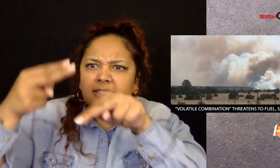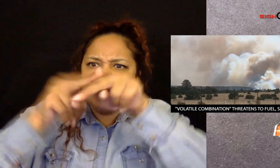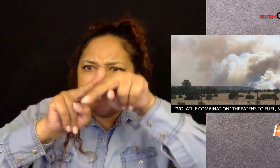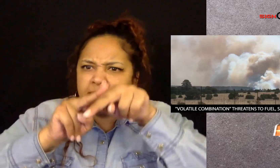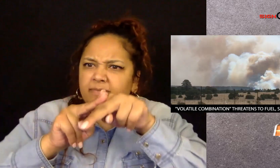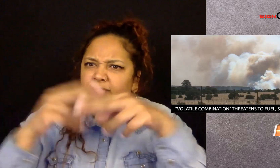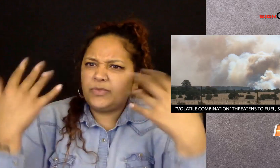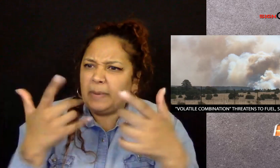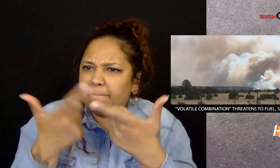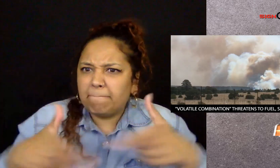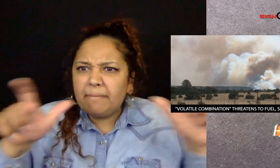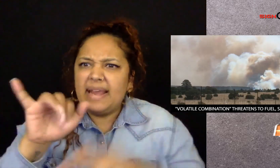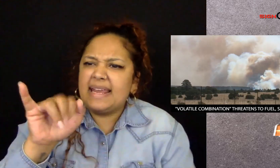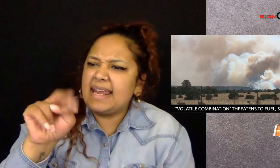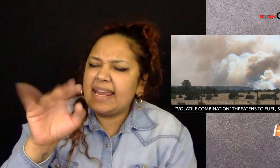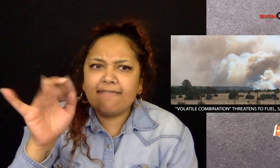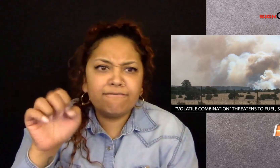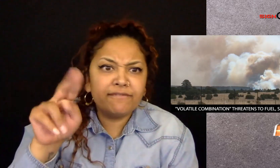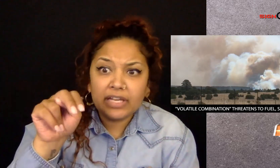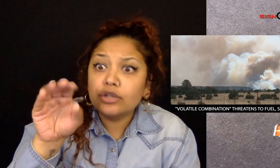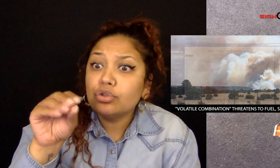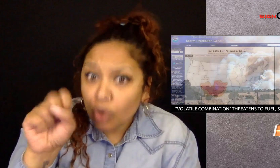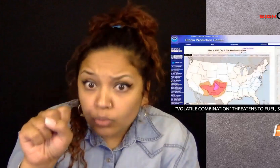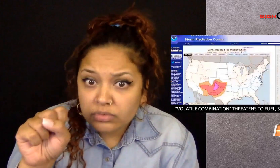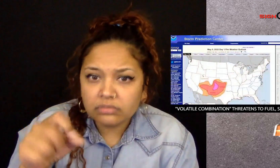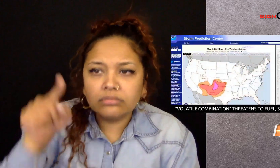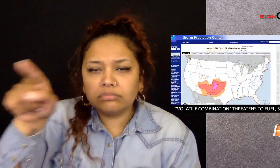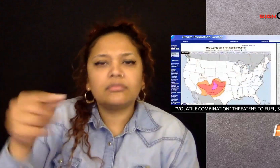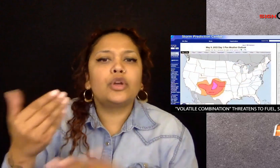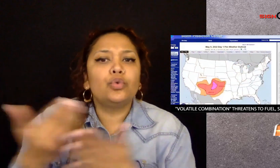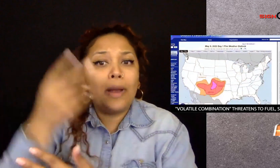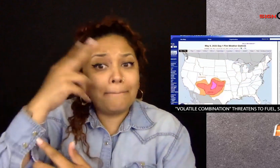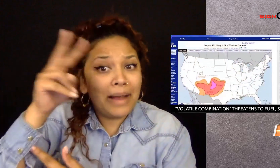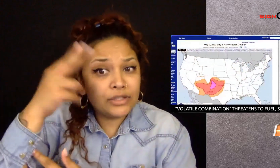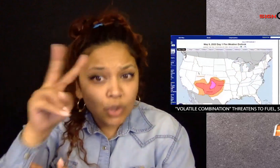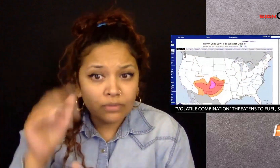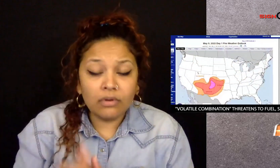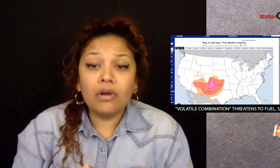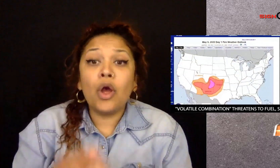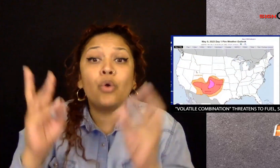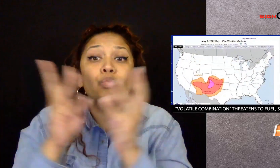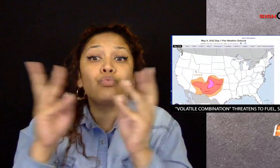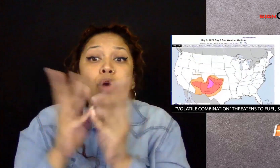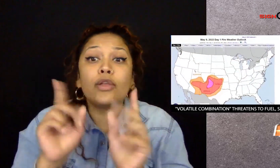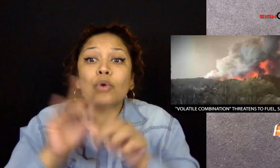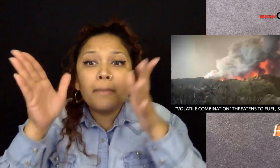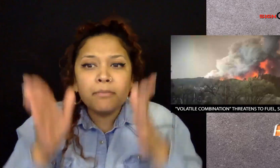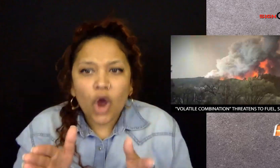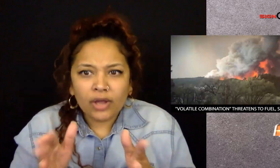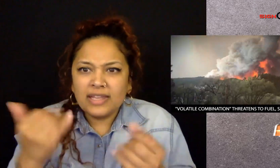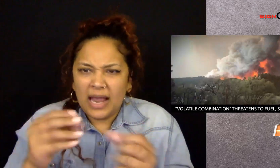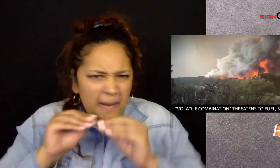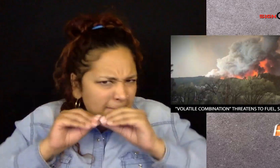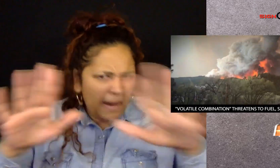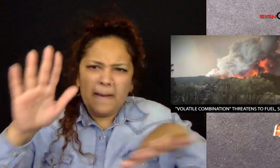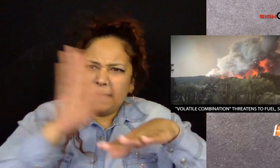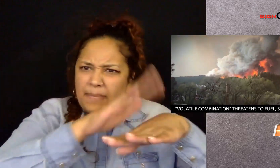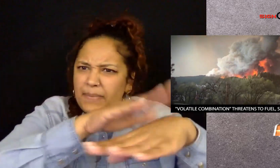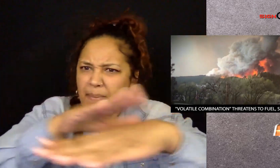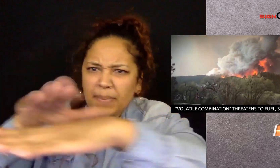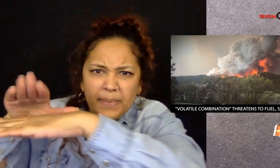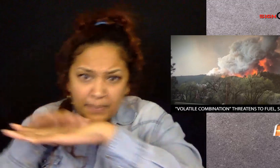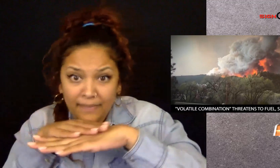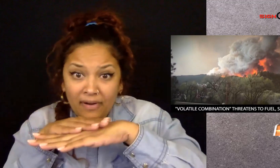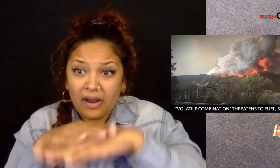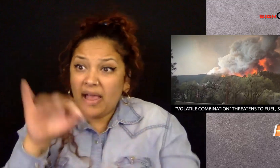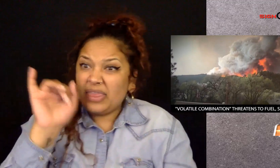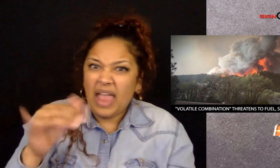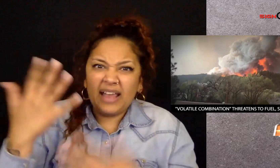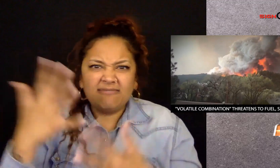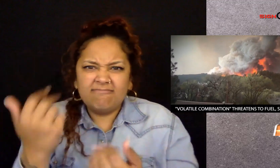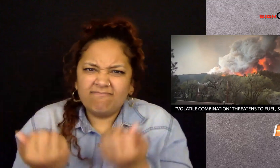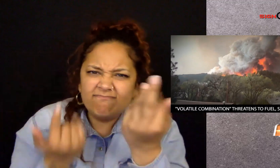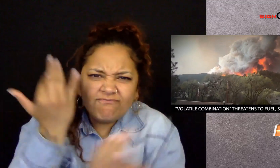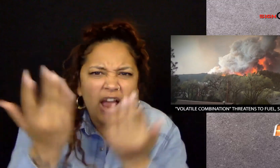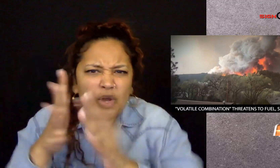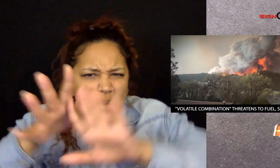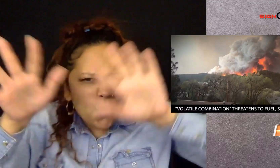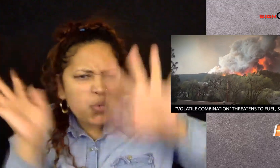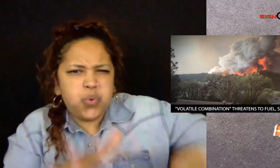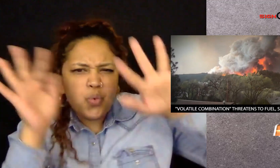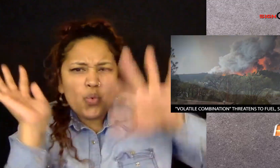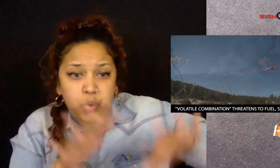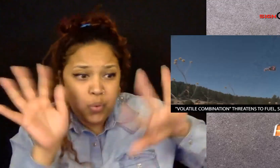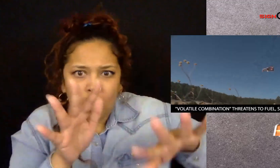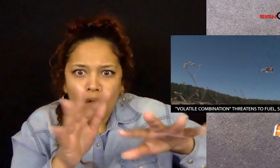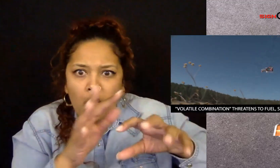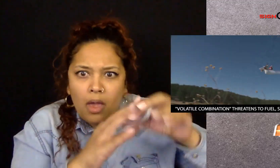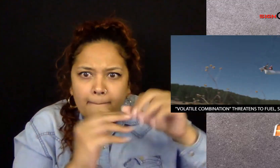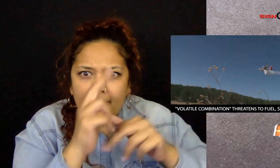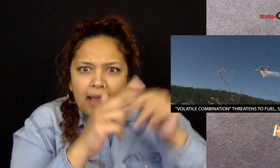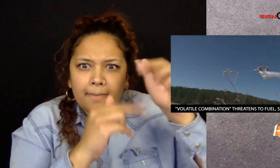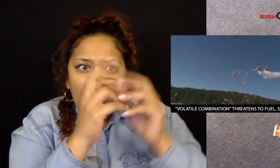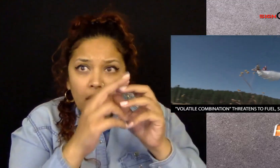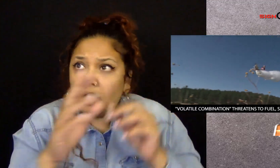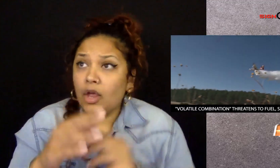to fuel massive infernos in New Mexico and forecasters are sounding the alarm that